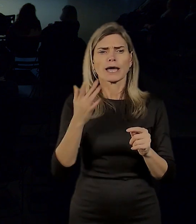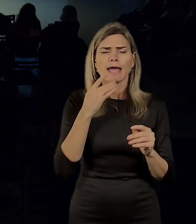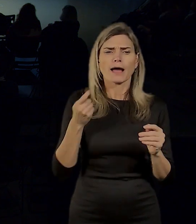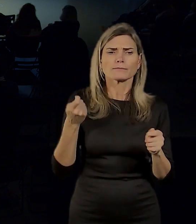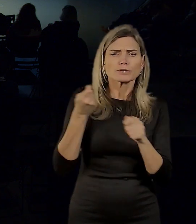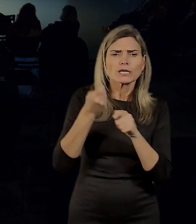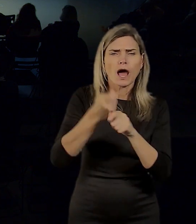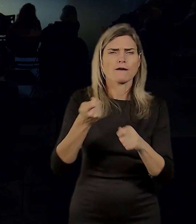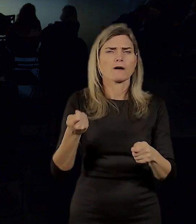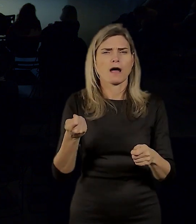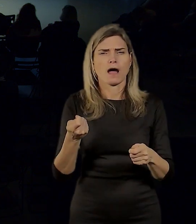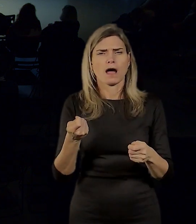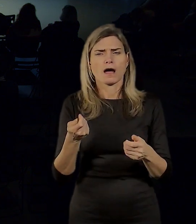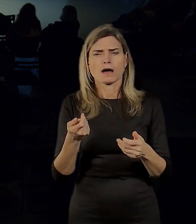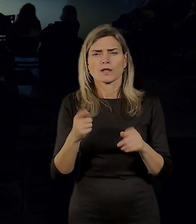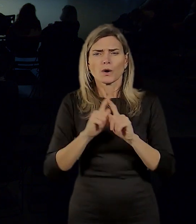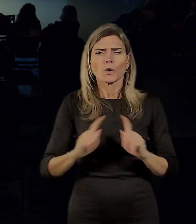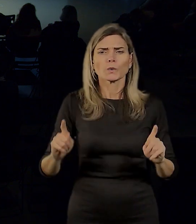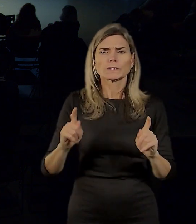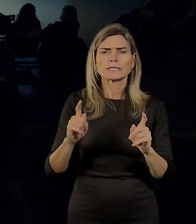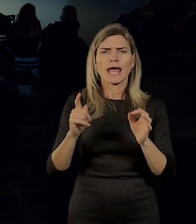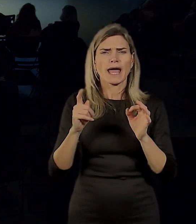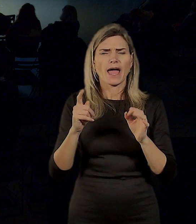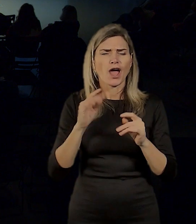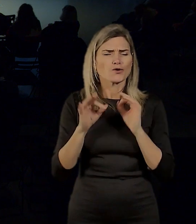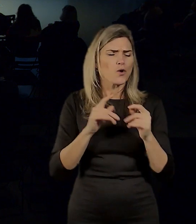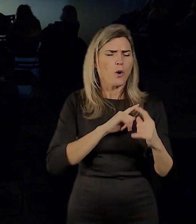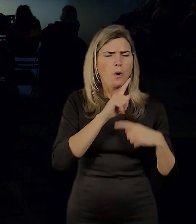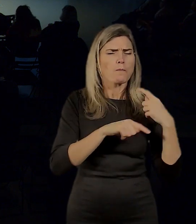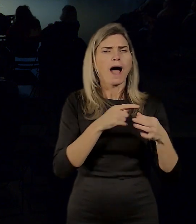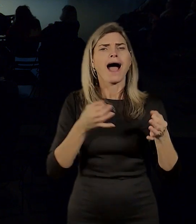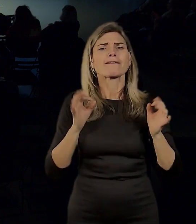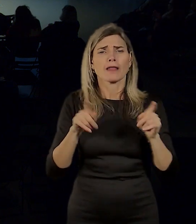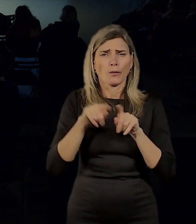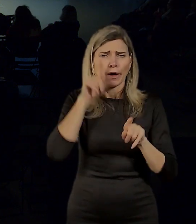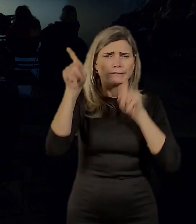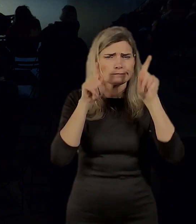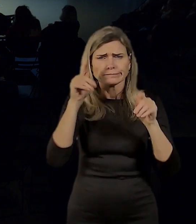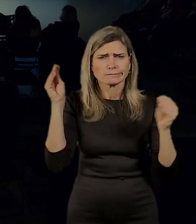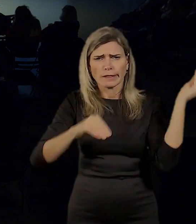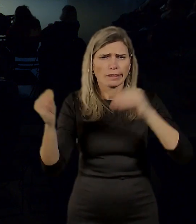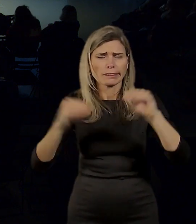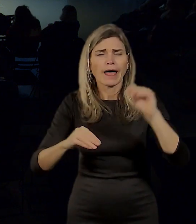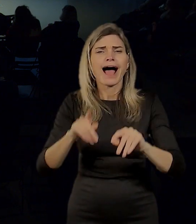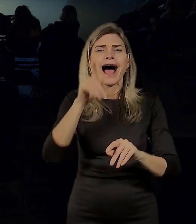And the last main reason was to connect this embankment with the Modřany district.